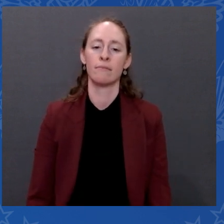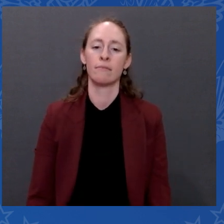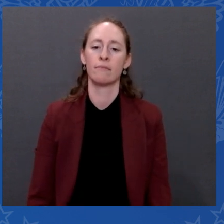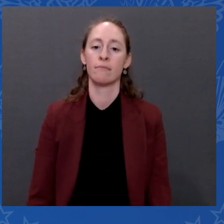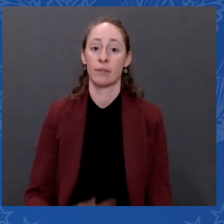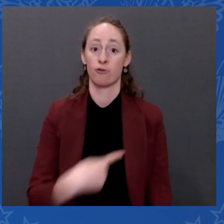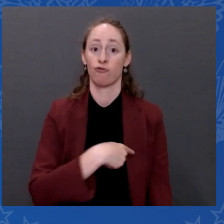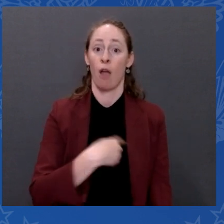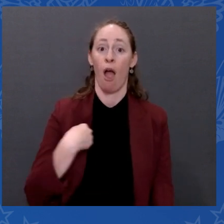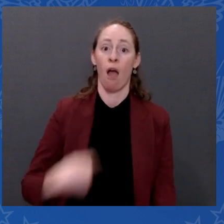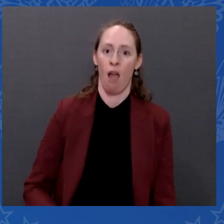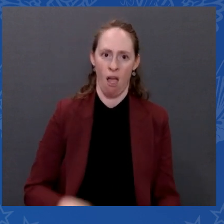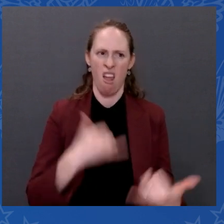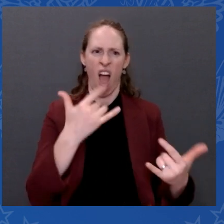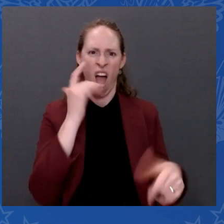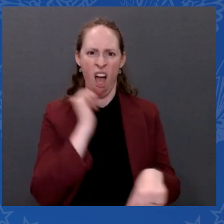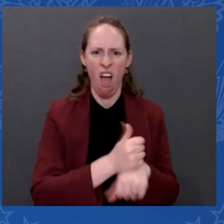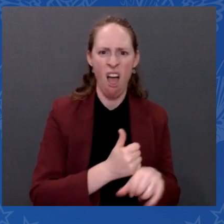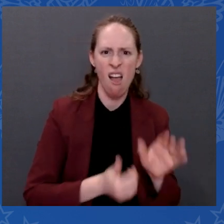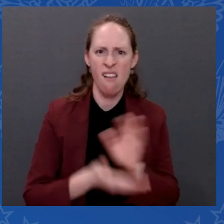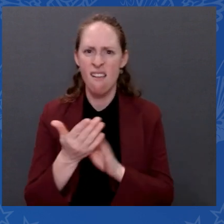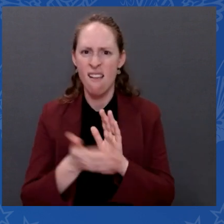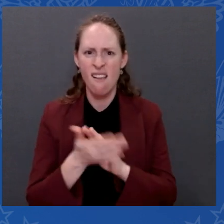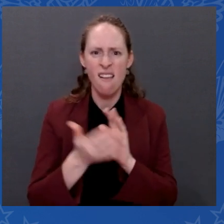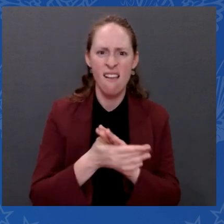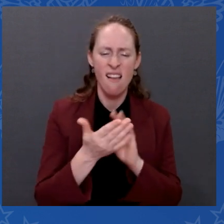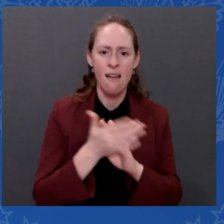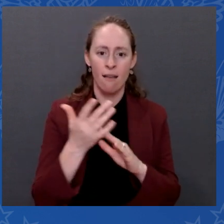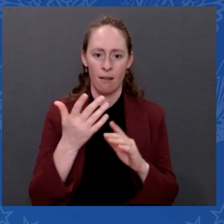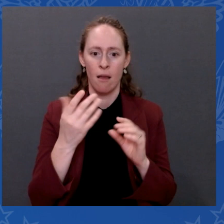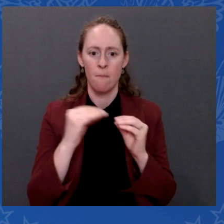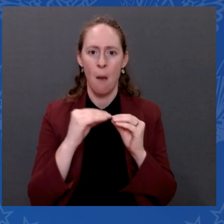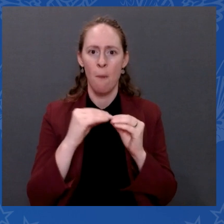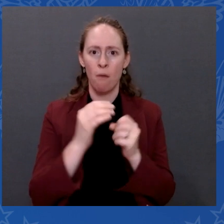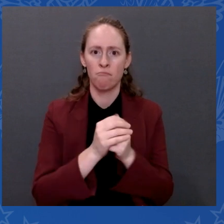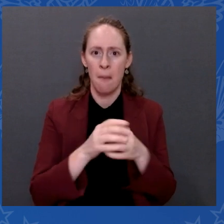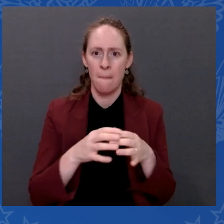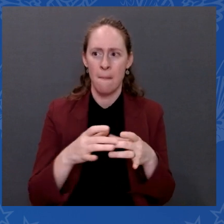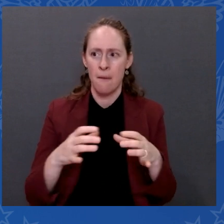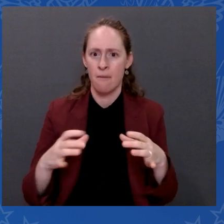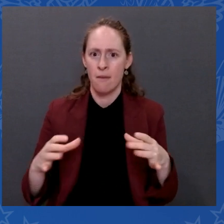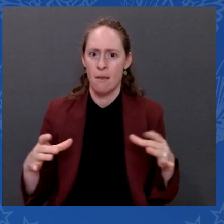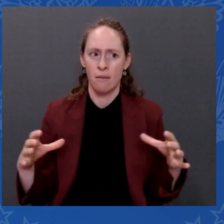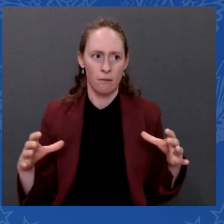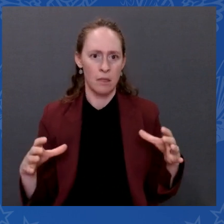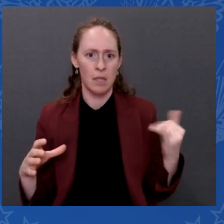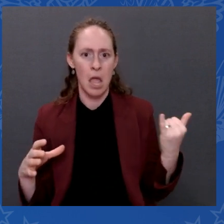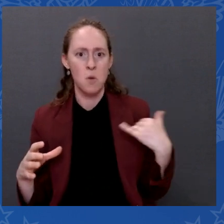as we watched the U.S. production of these chips decline from 40 percent of global production